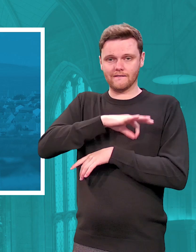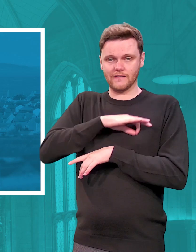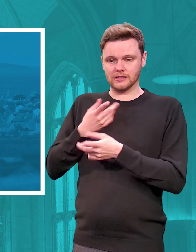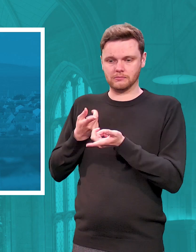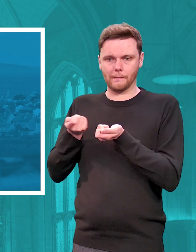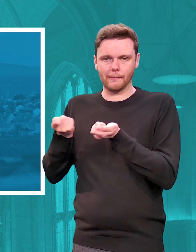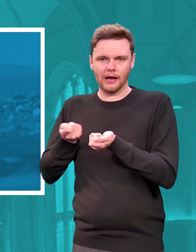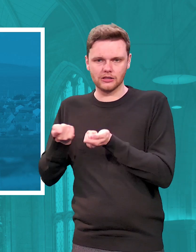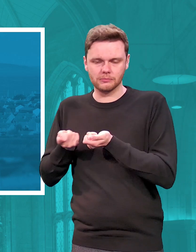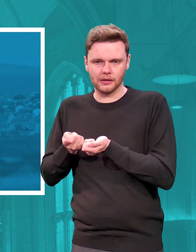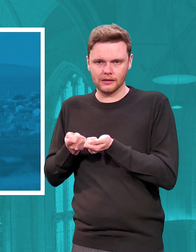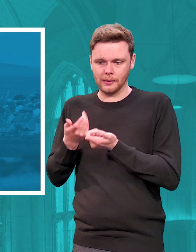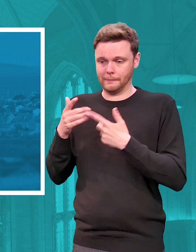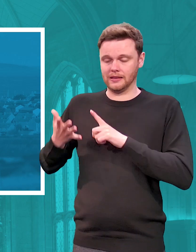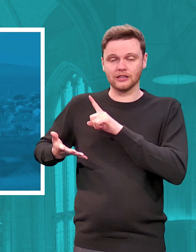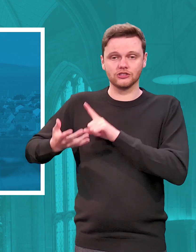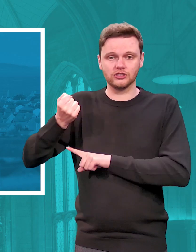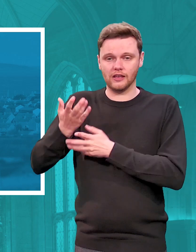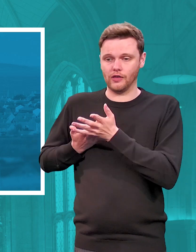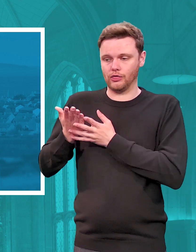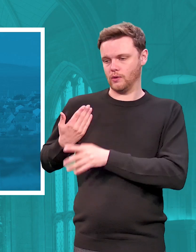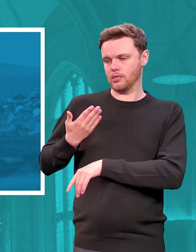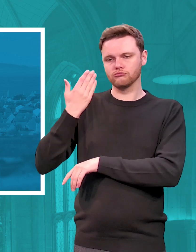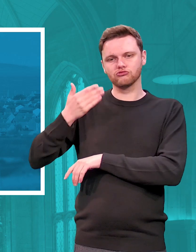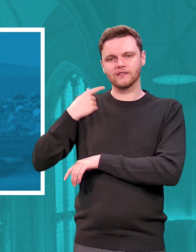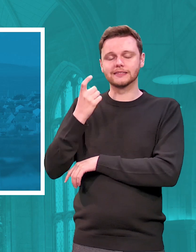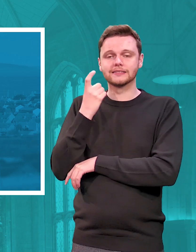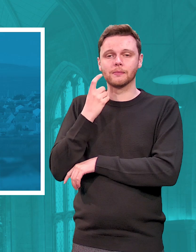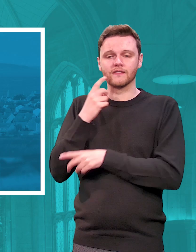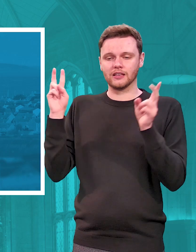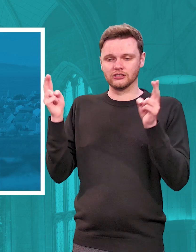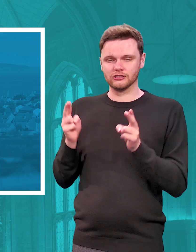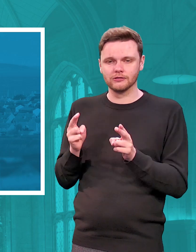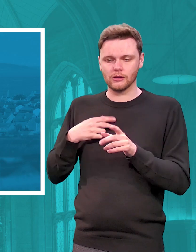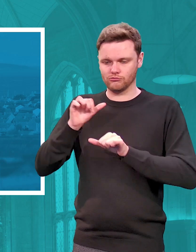achieved due to the previous simplification of de-risking of the investment strategy.